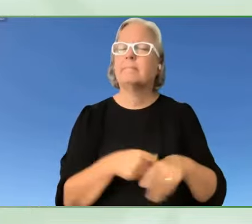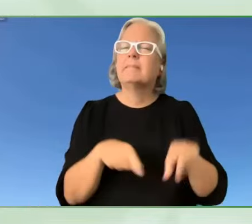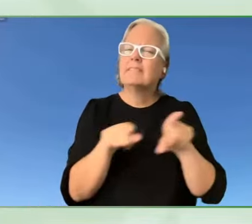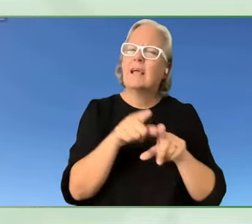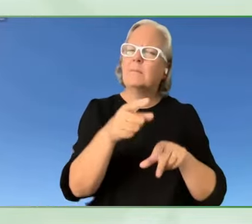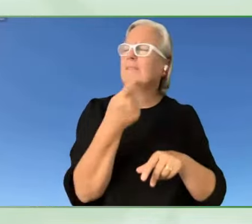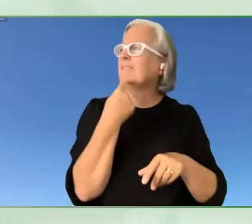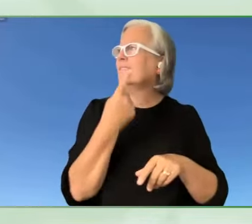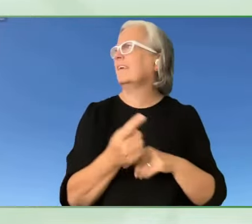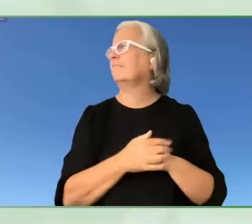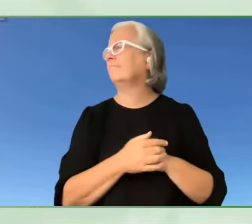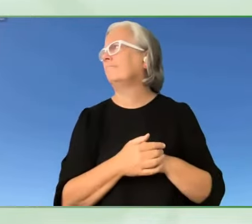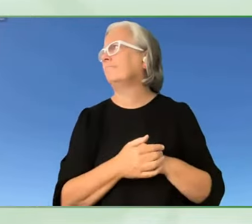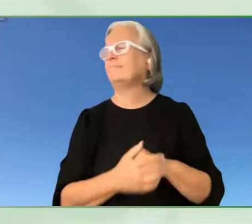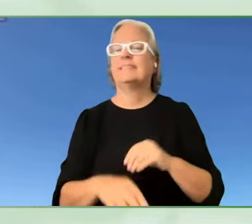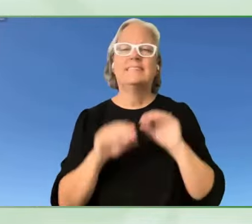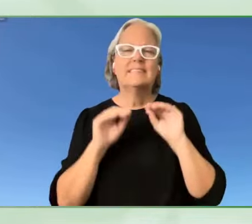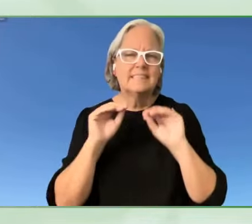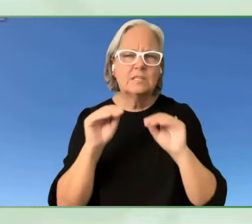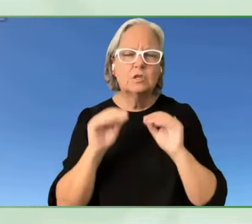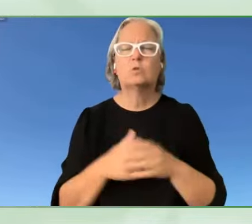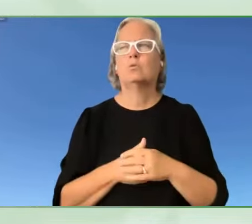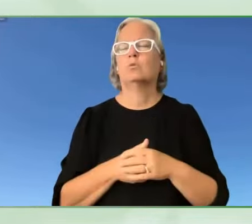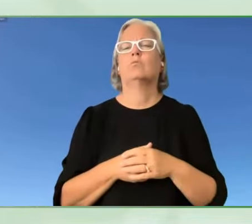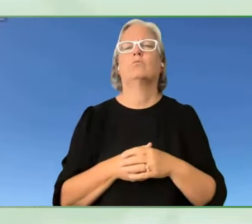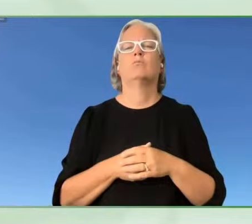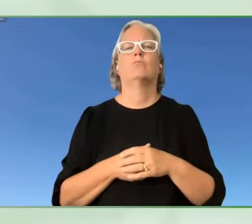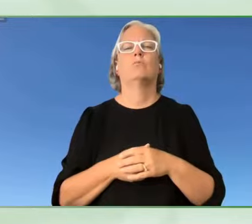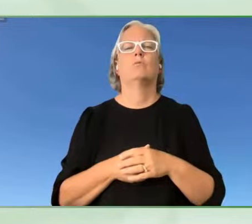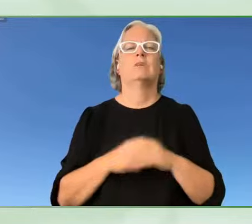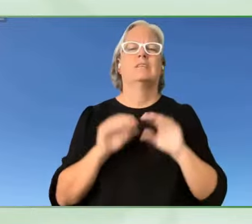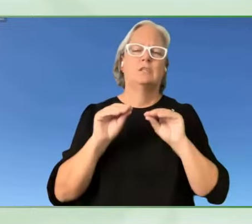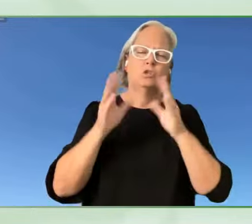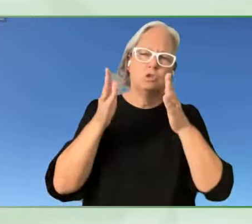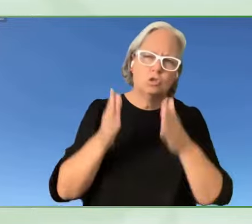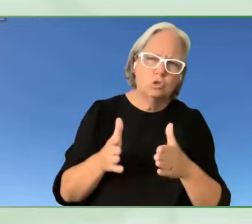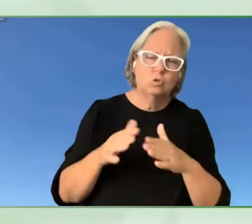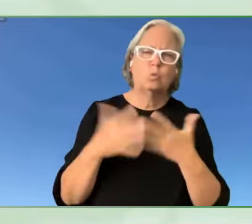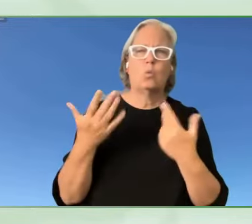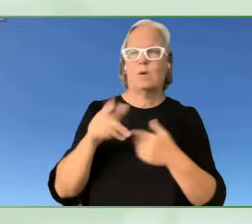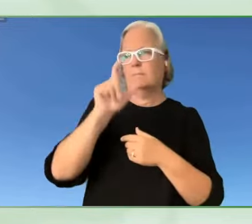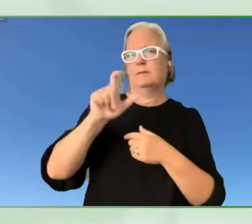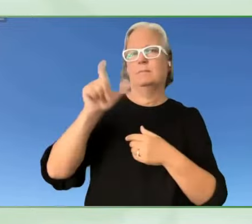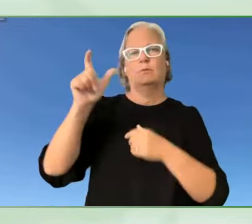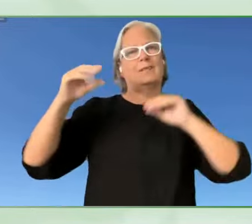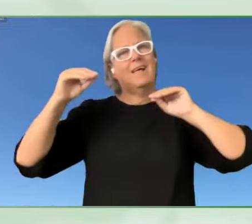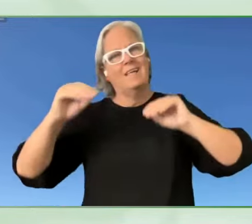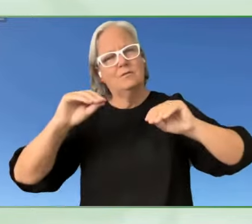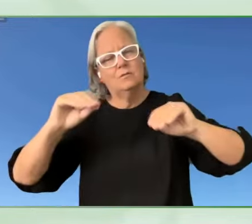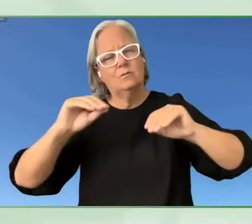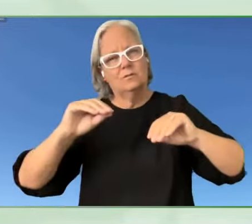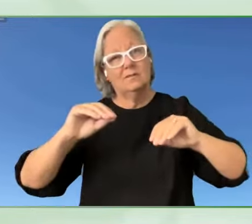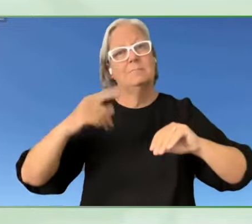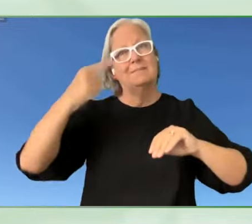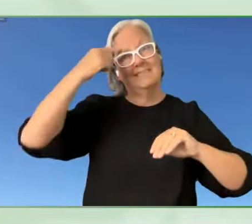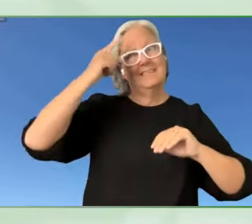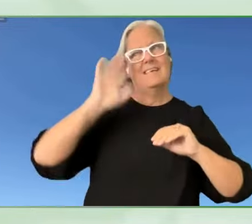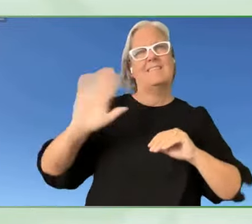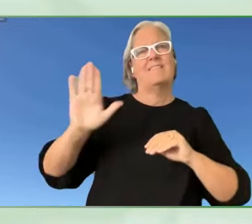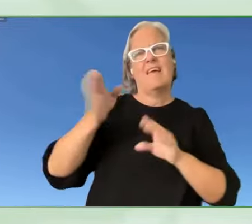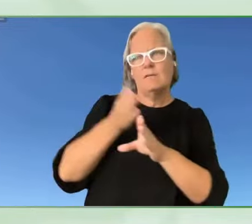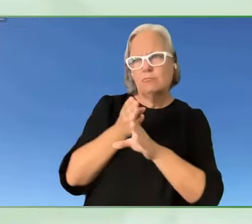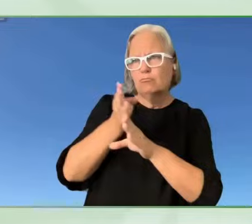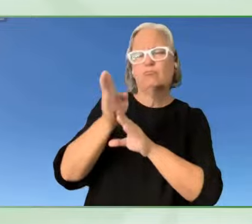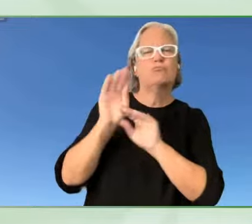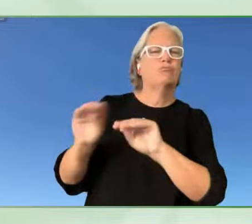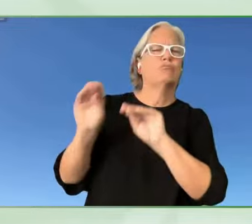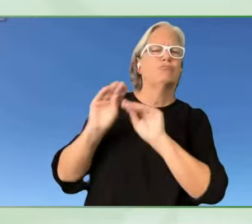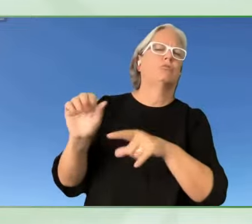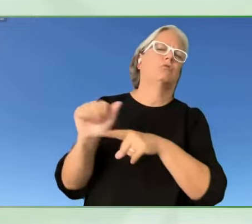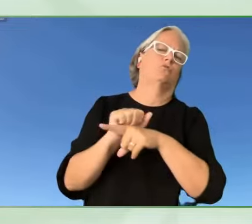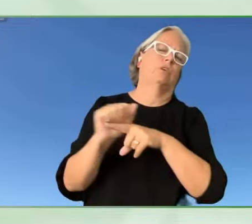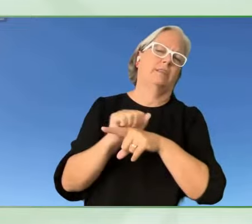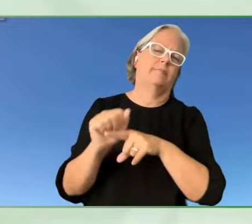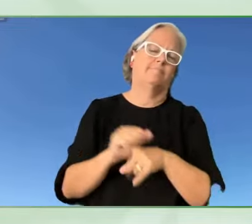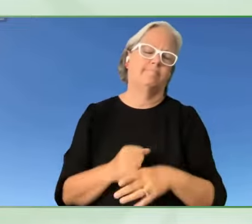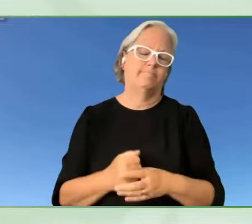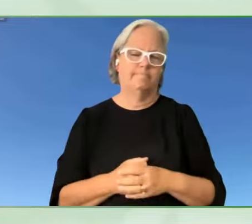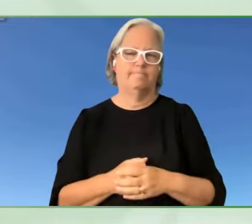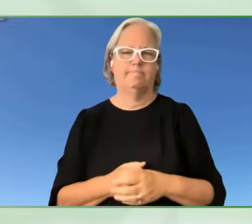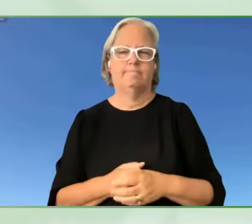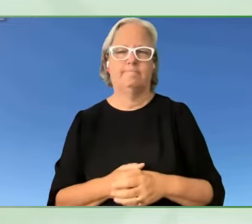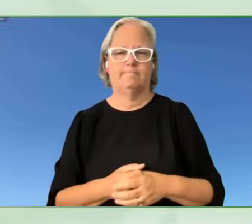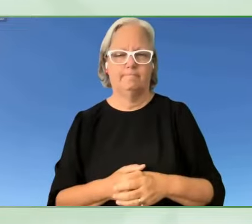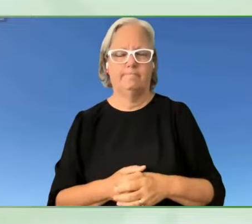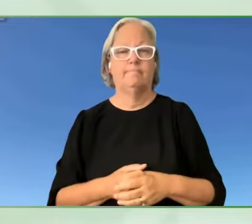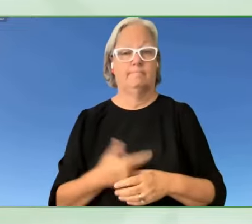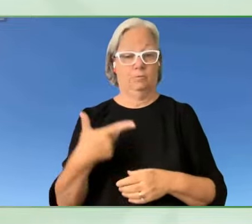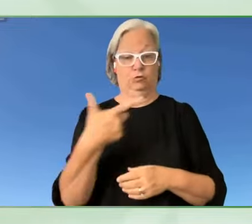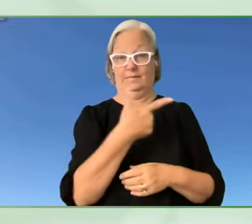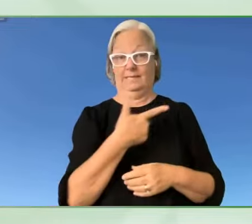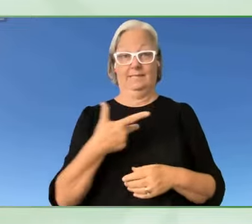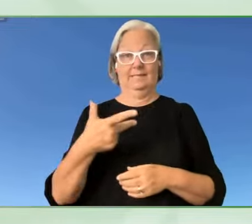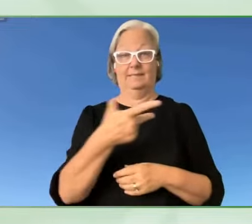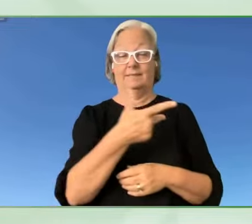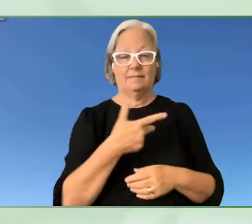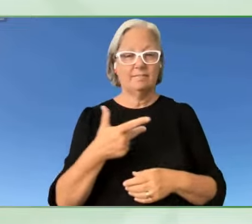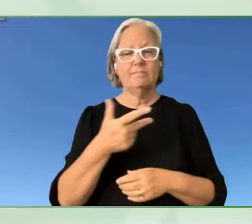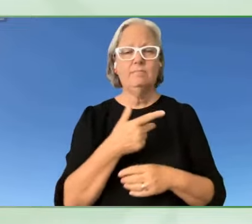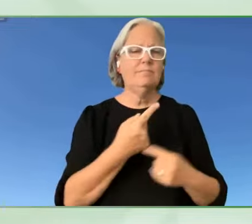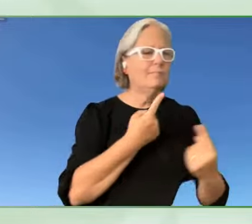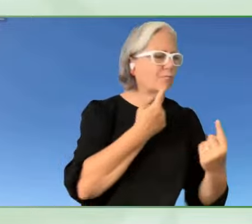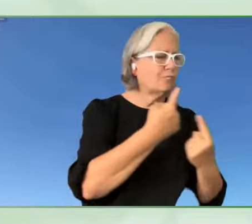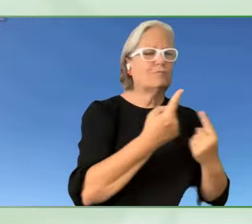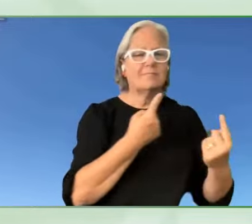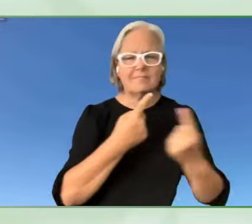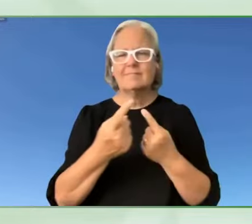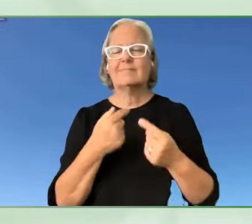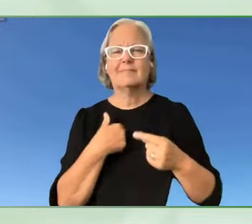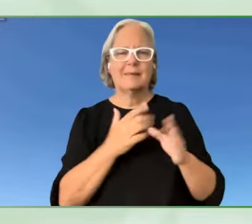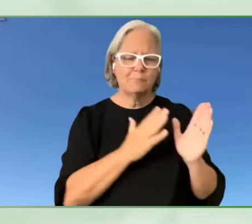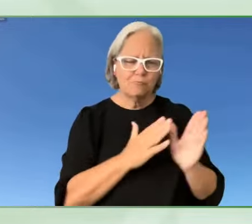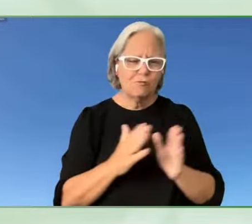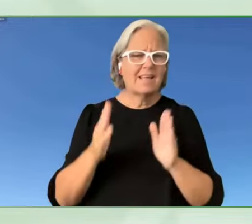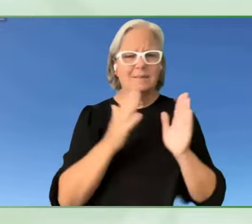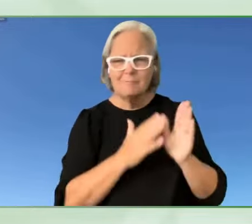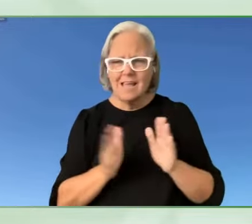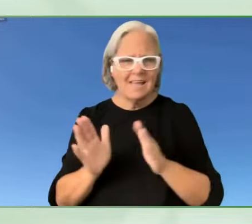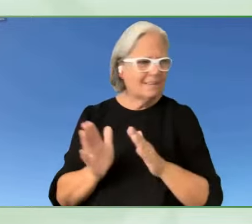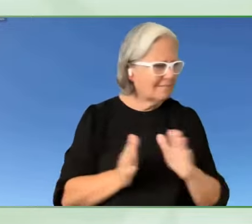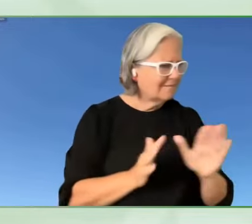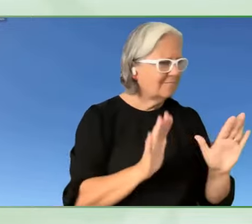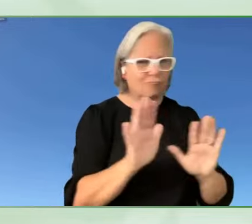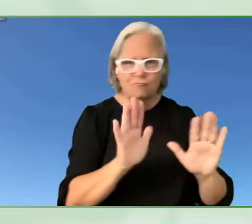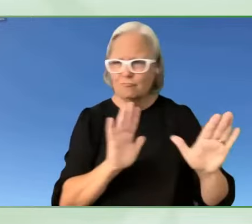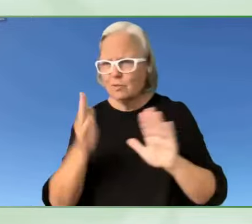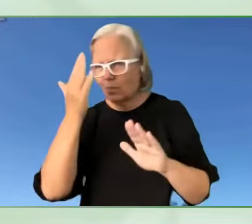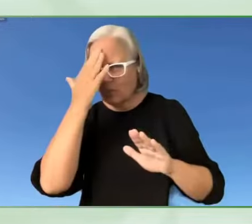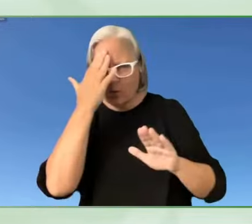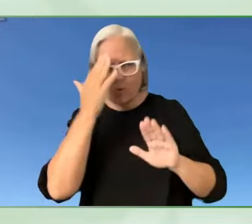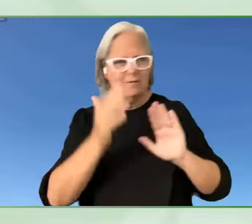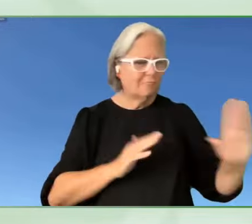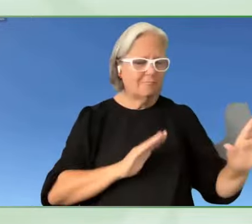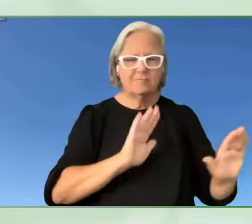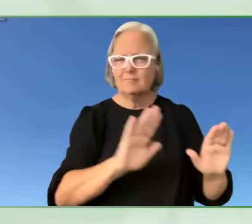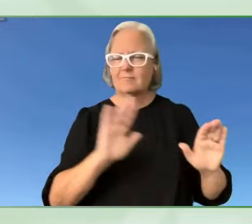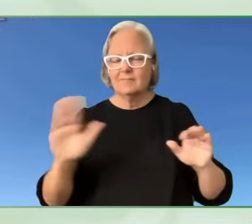Right now, we need to all understand that our classrooms or any of our programs are